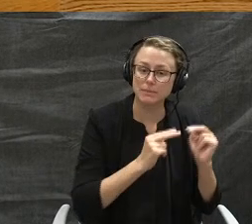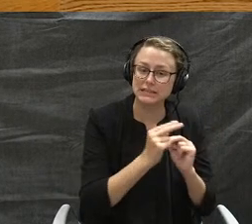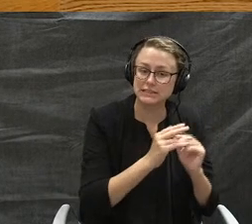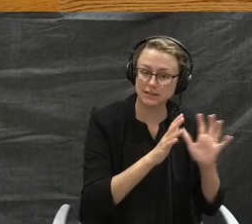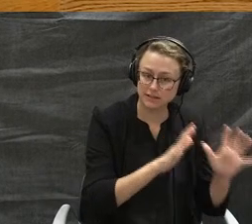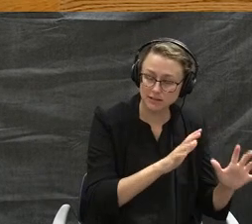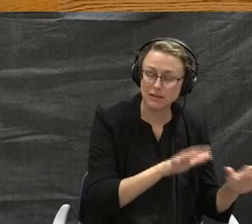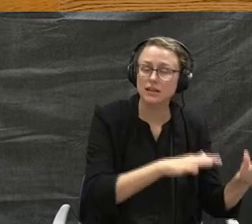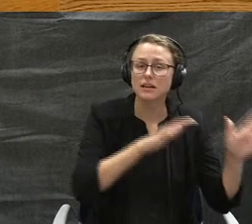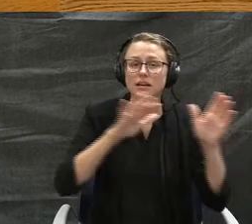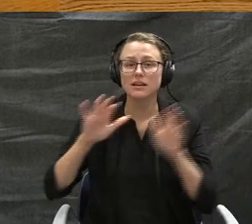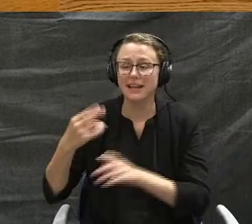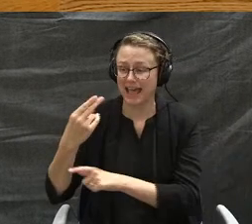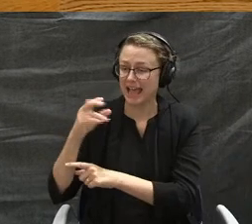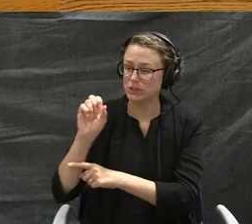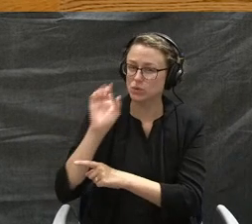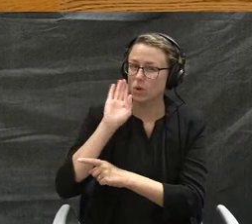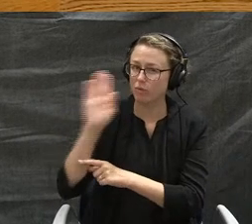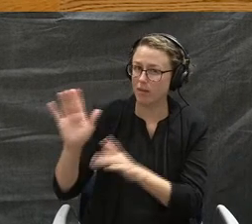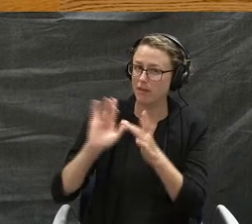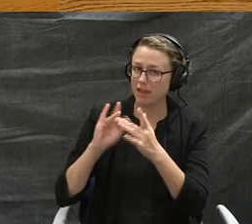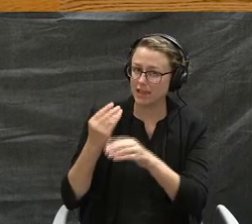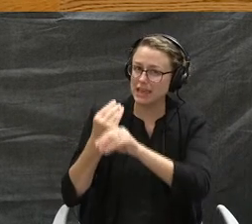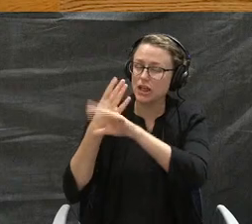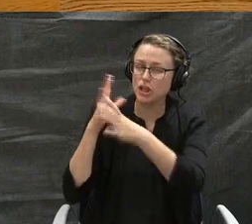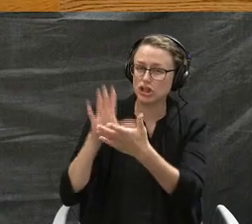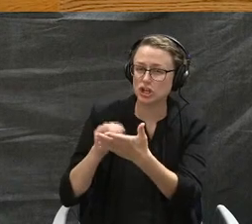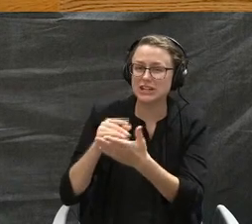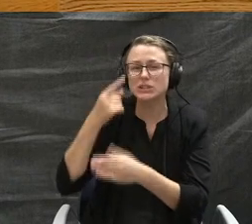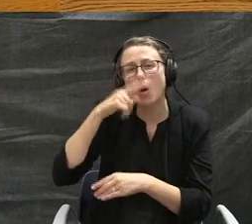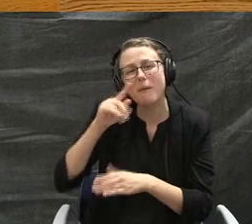you again touch on how we're going to support those high